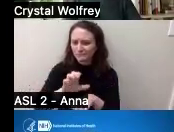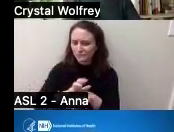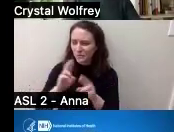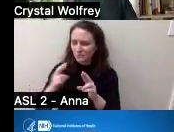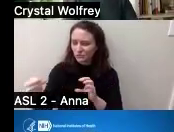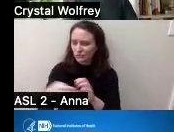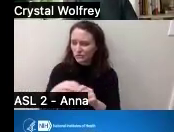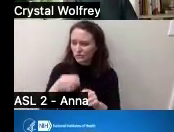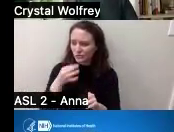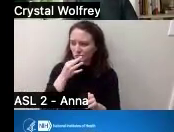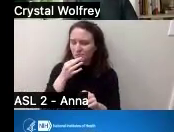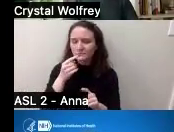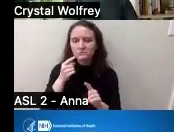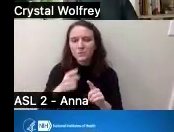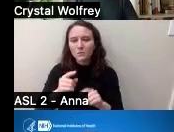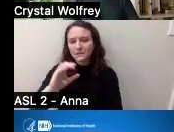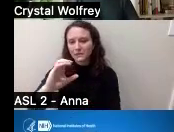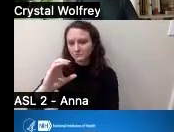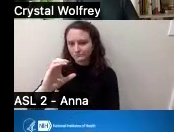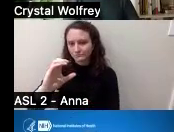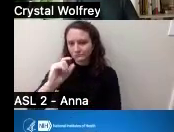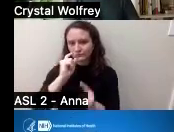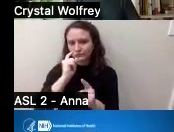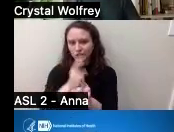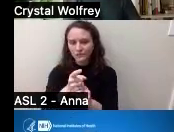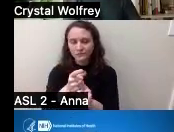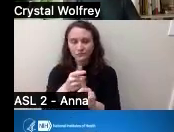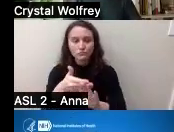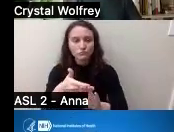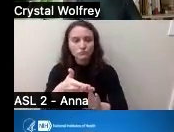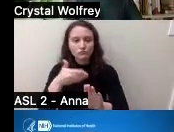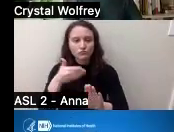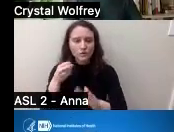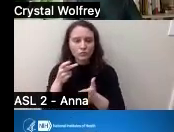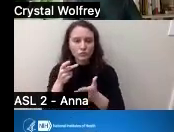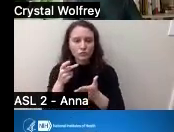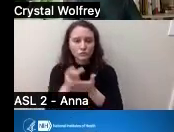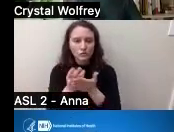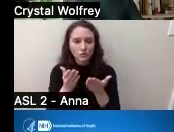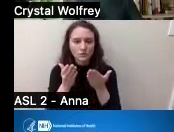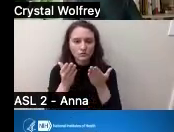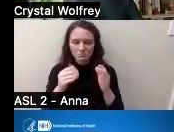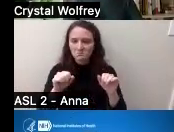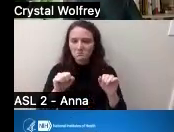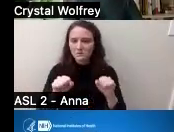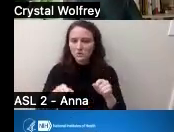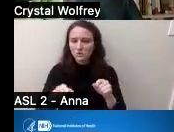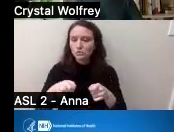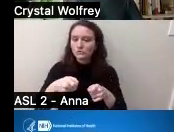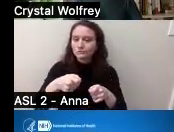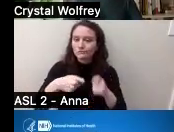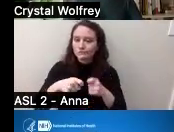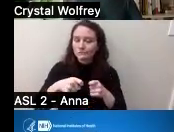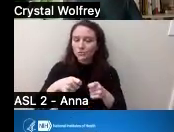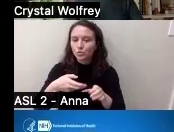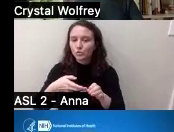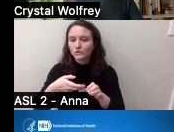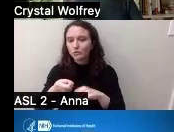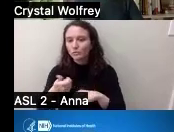It is a prior approval request, but it could be requested. It is possible to remove or replace that PI, and you would need to send it into your .. .